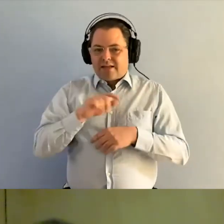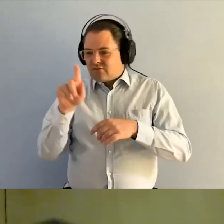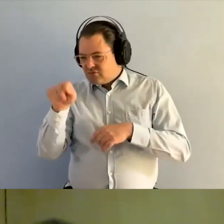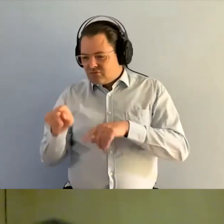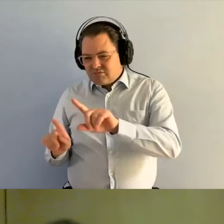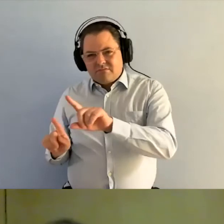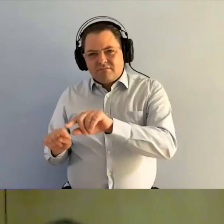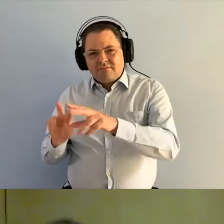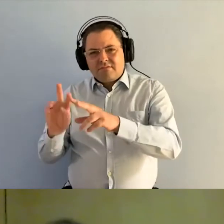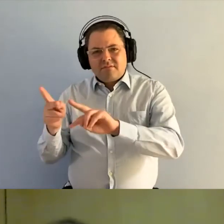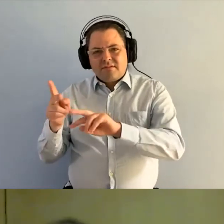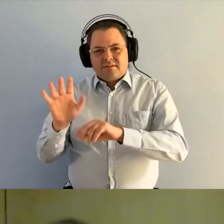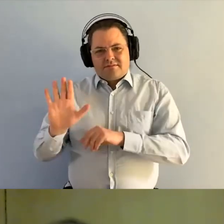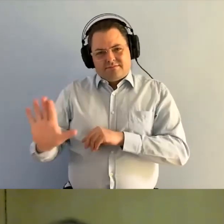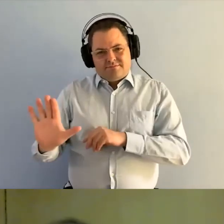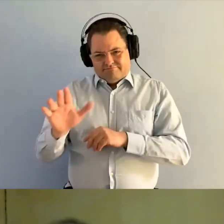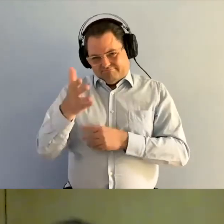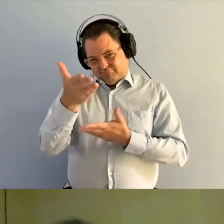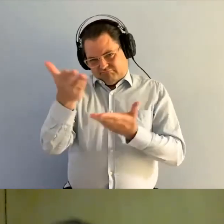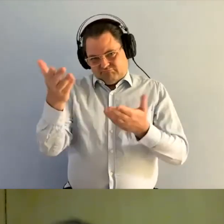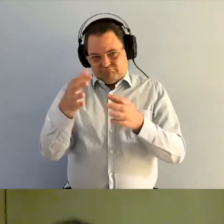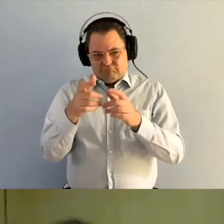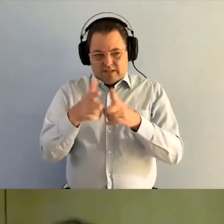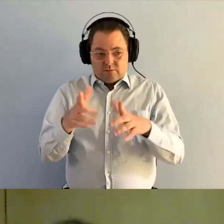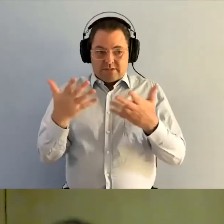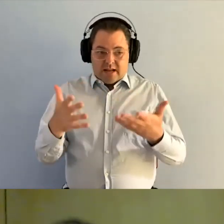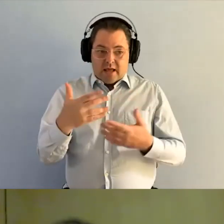in Arabic. Make sure you select the interpretation channel on Zoom